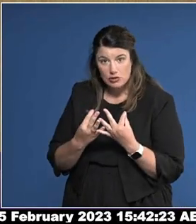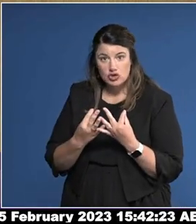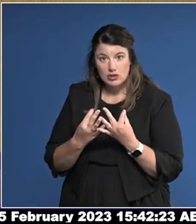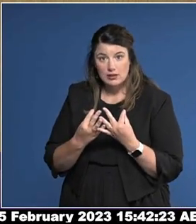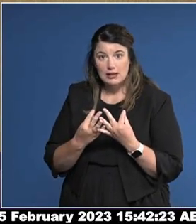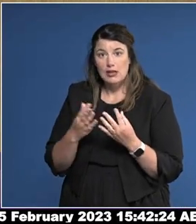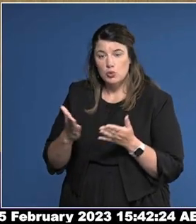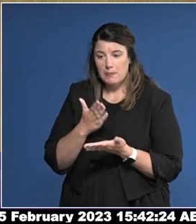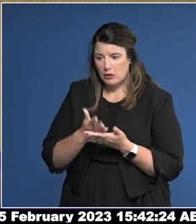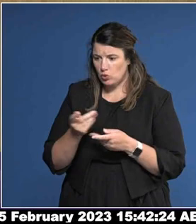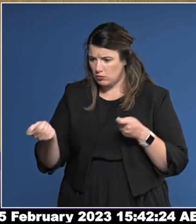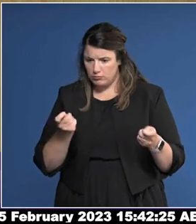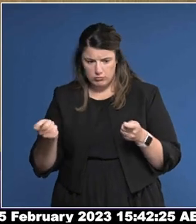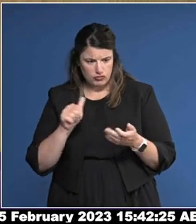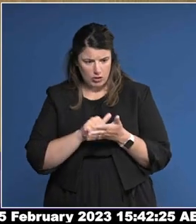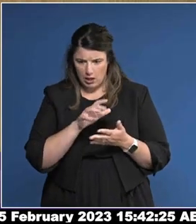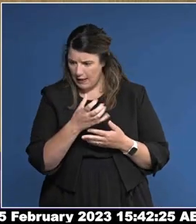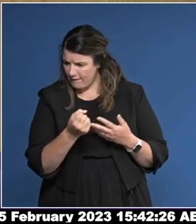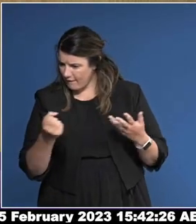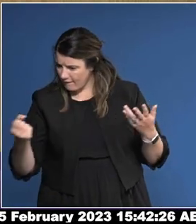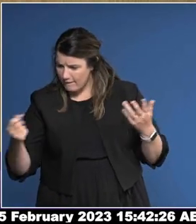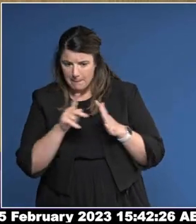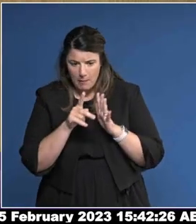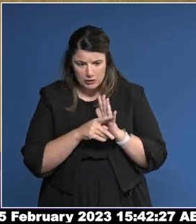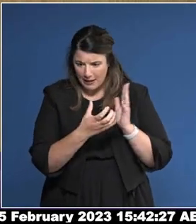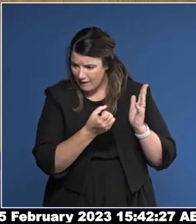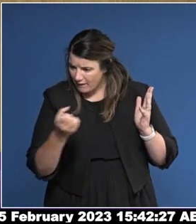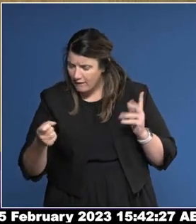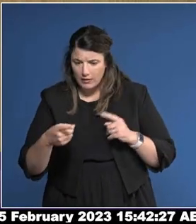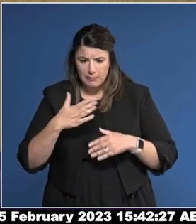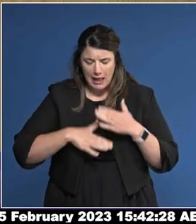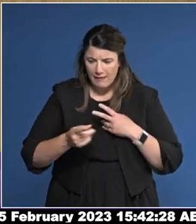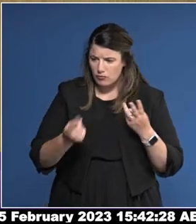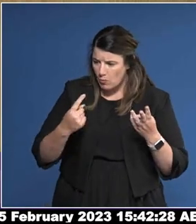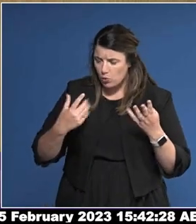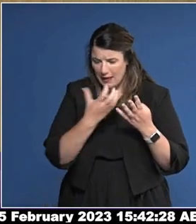So both within the zero tolerance resources but also with some of our resources that were